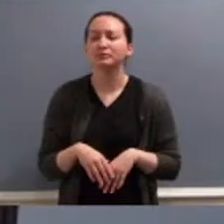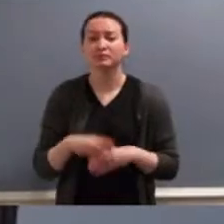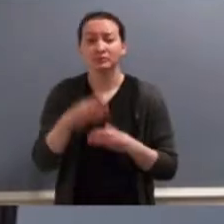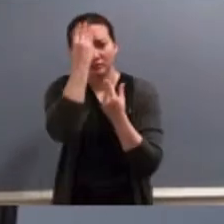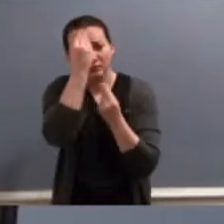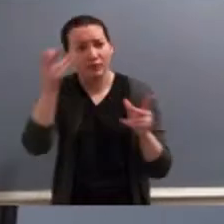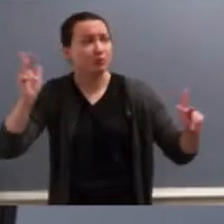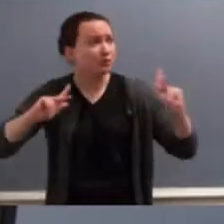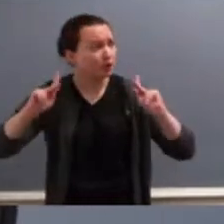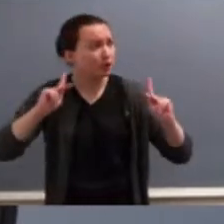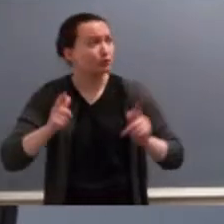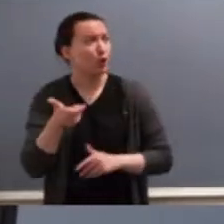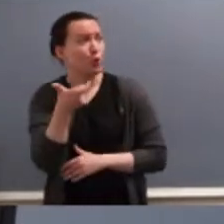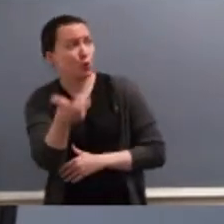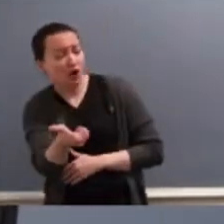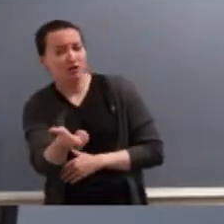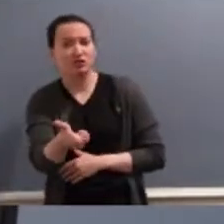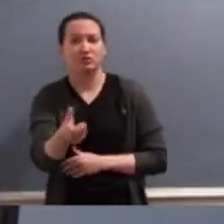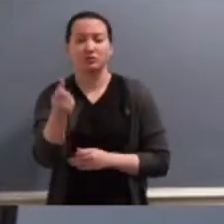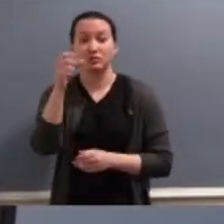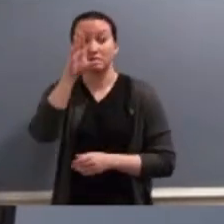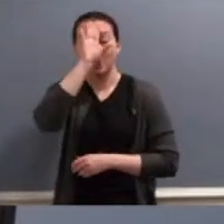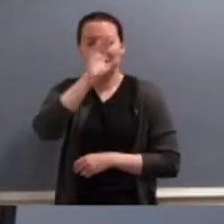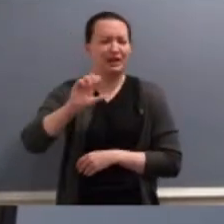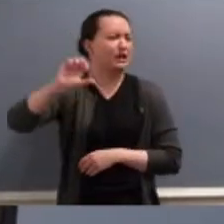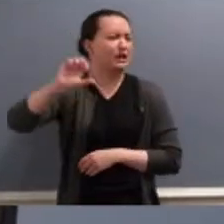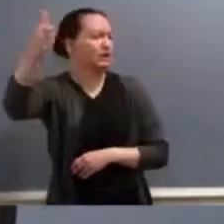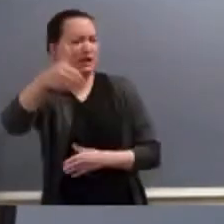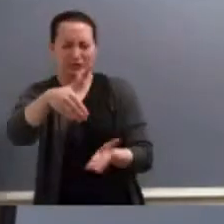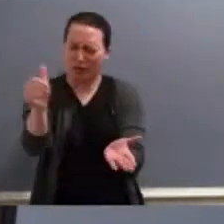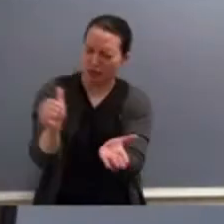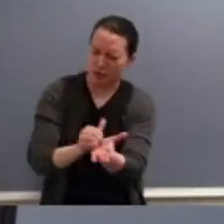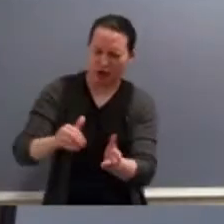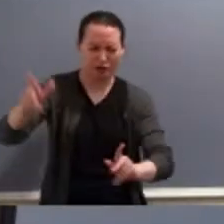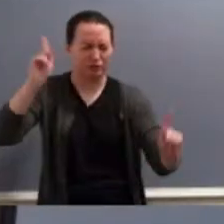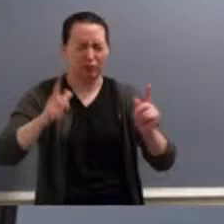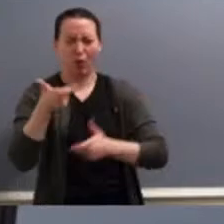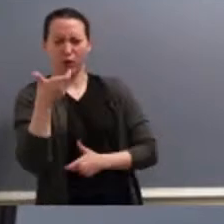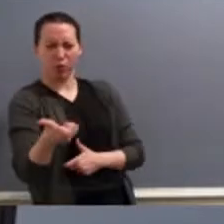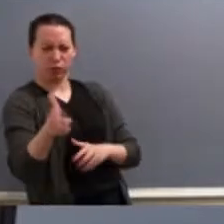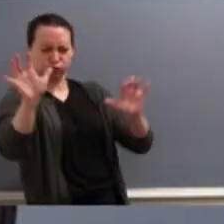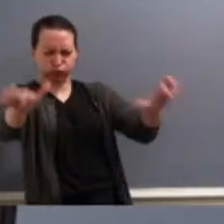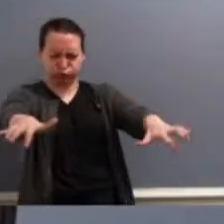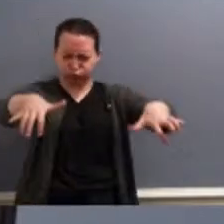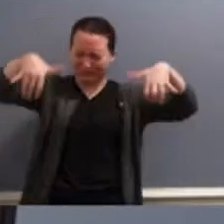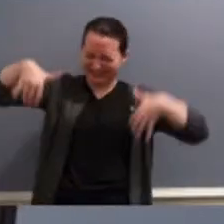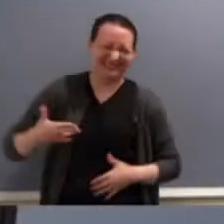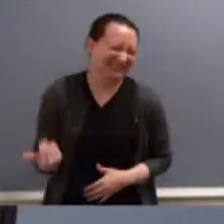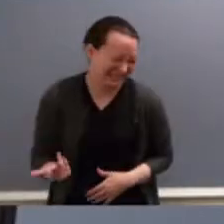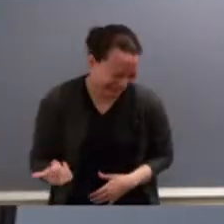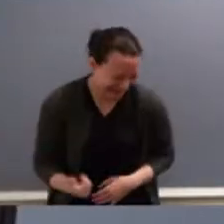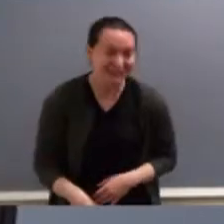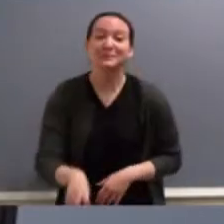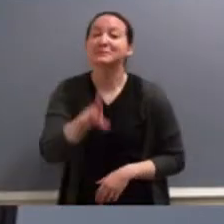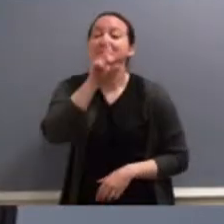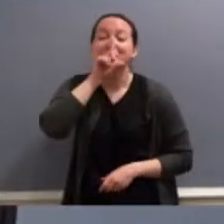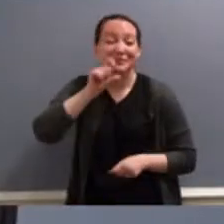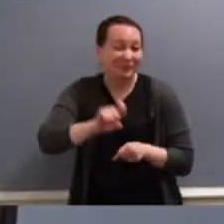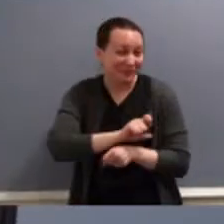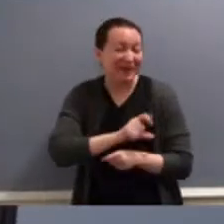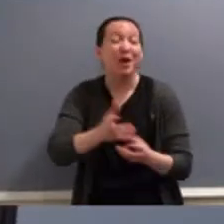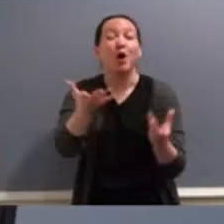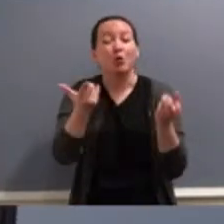that are watching the tens of thousands of people that are watching that we really want your input